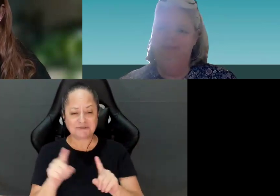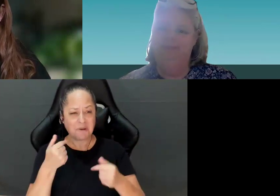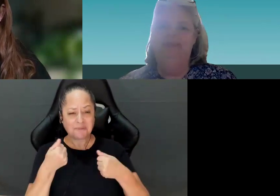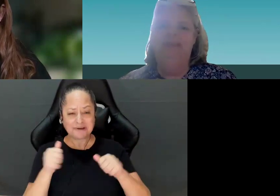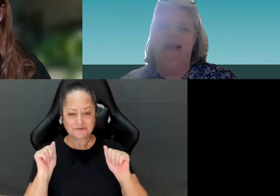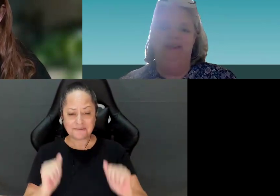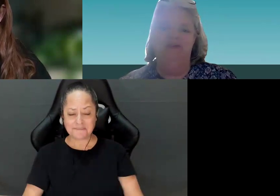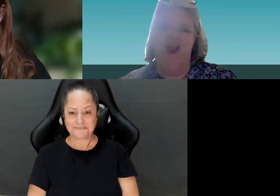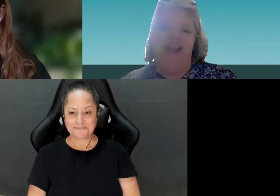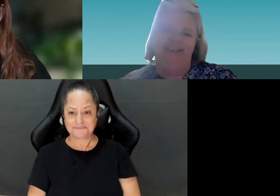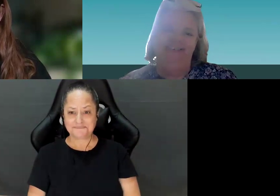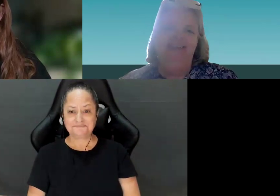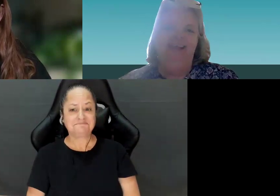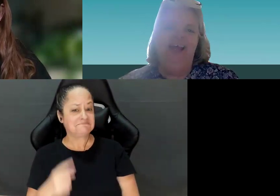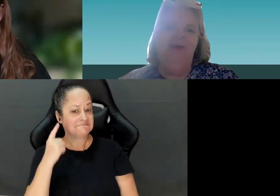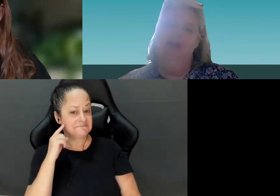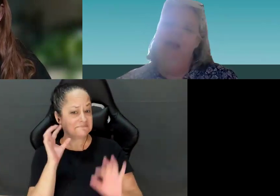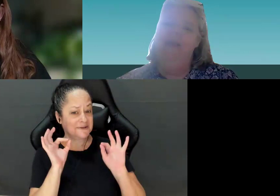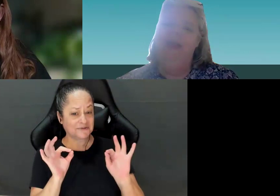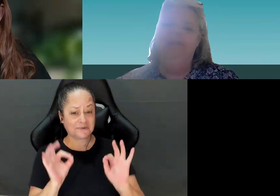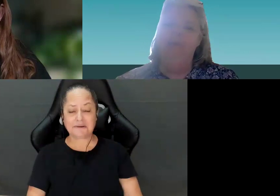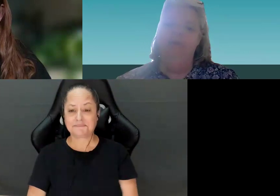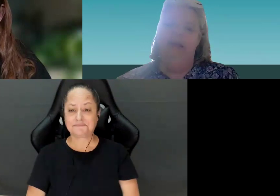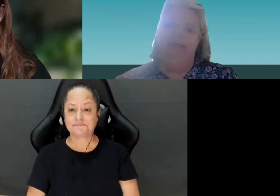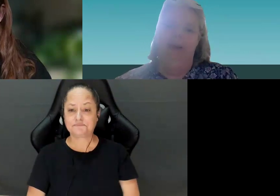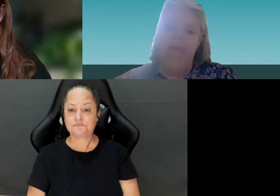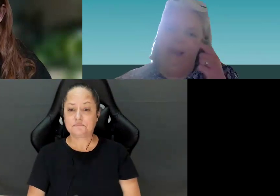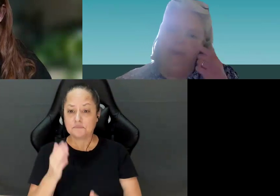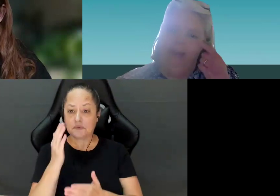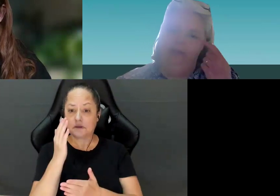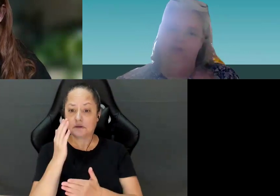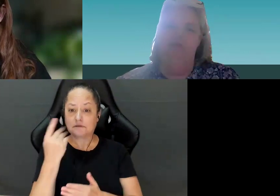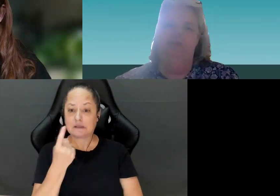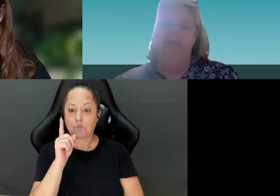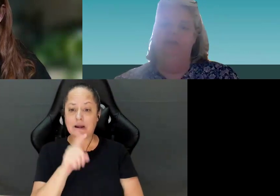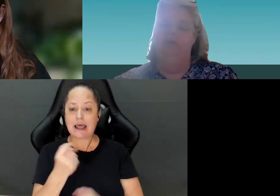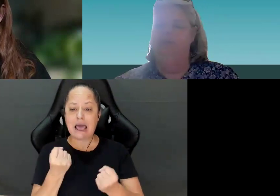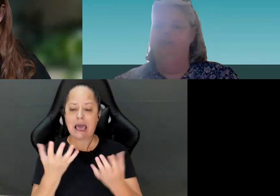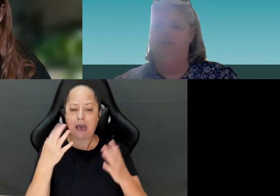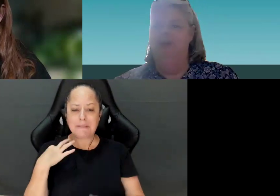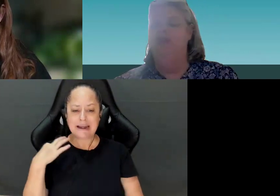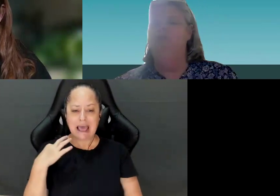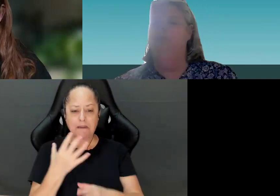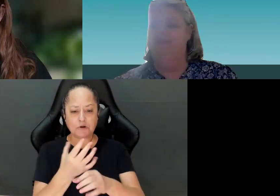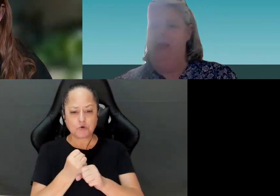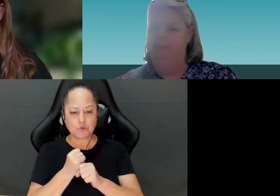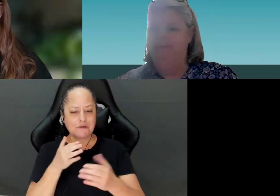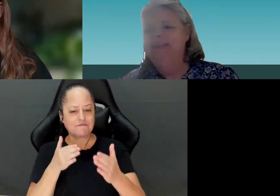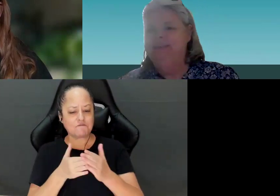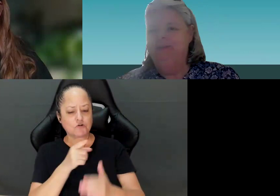Sounds great. And then someone has asked how many applications are received versus those who accept?